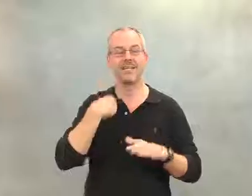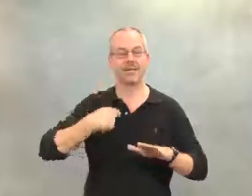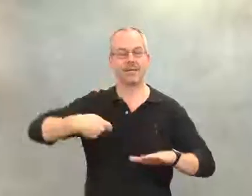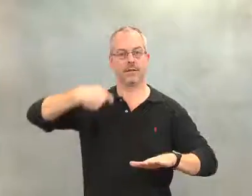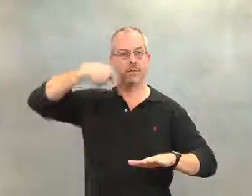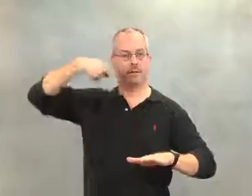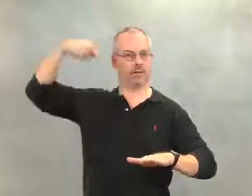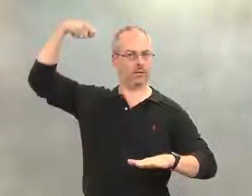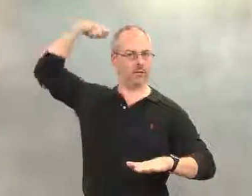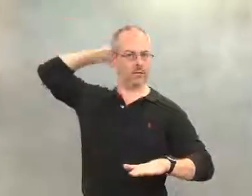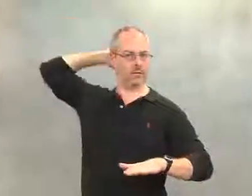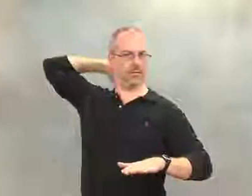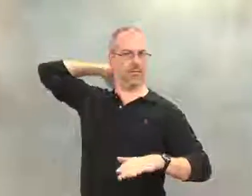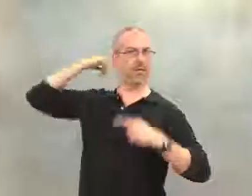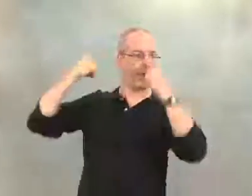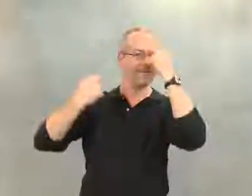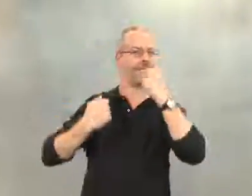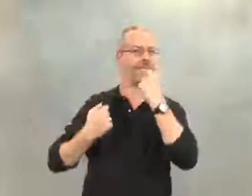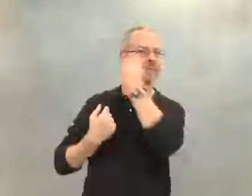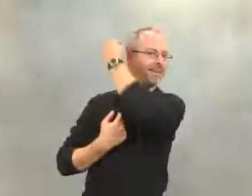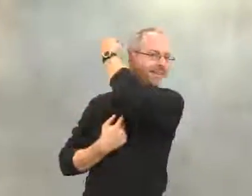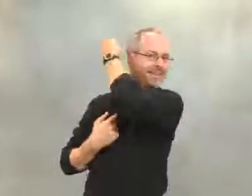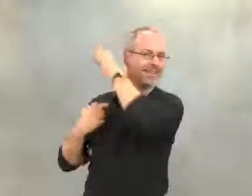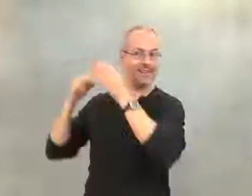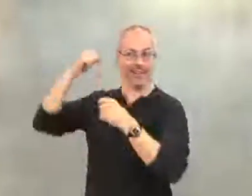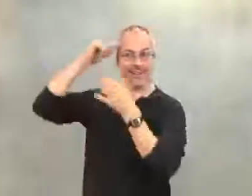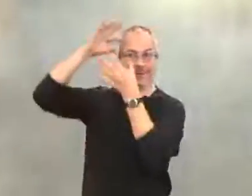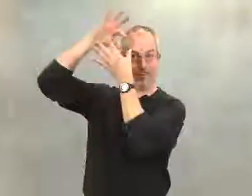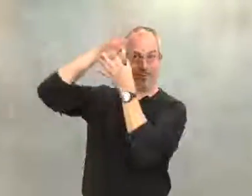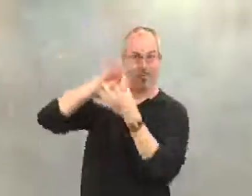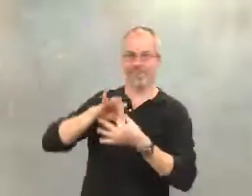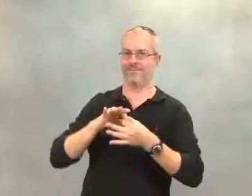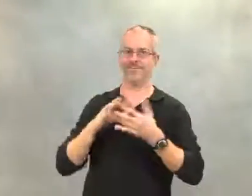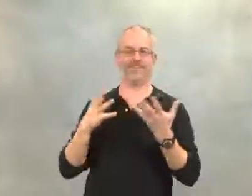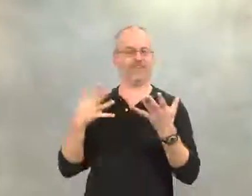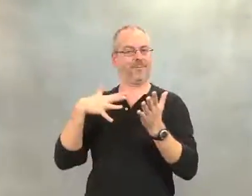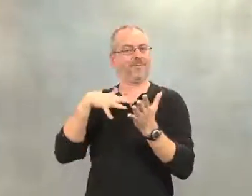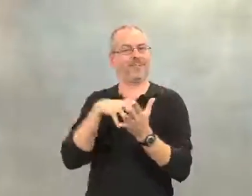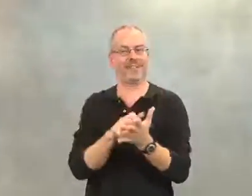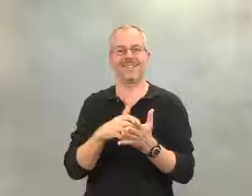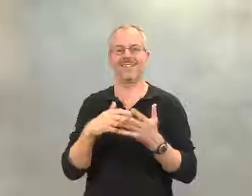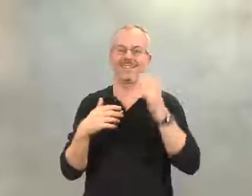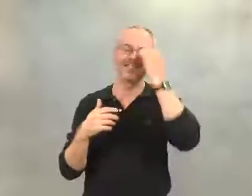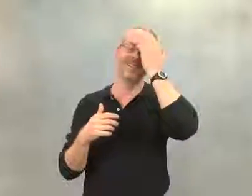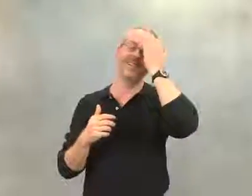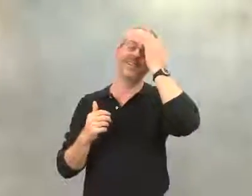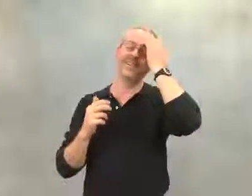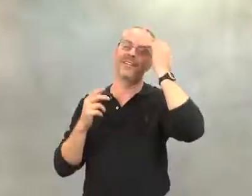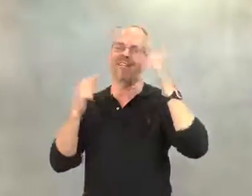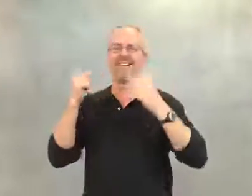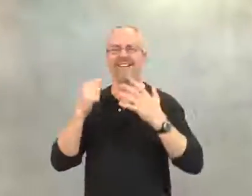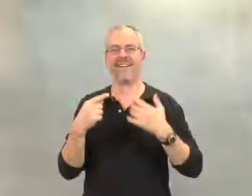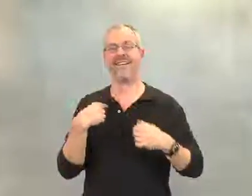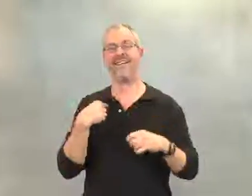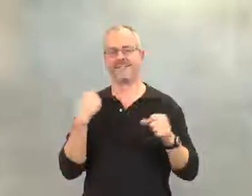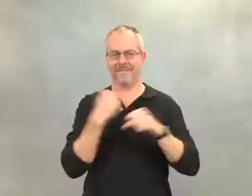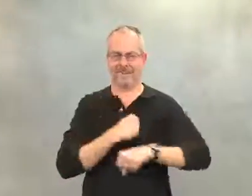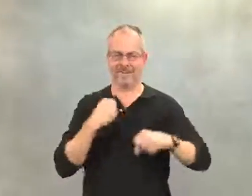When eating, I thought my mouth was behind my head. The brain connections weren't all there yet.